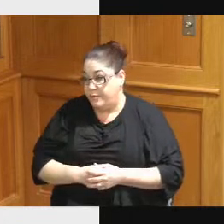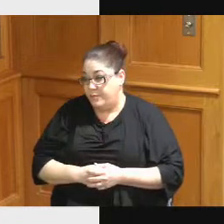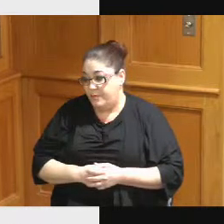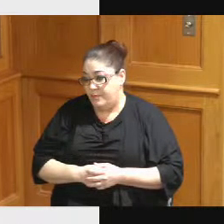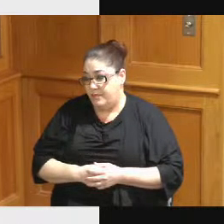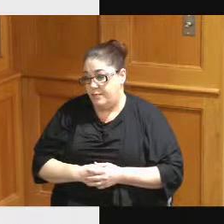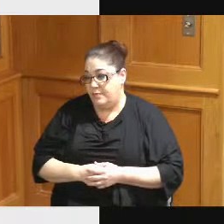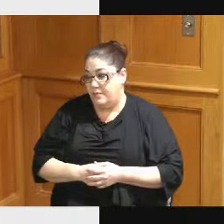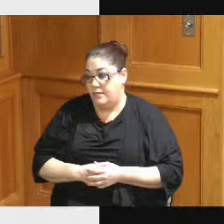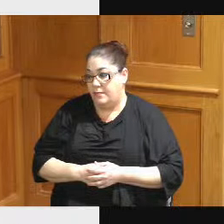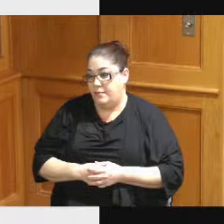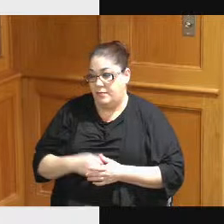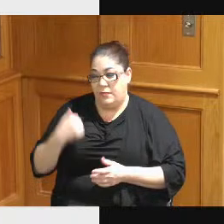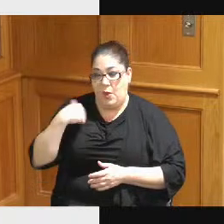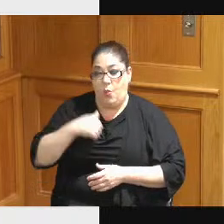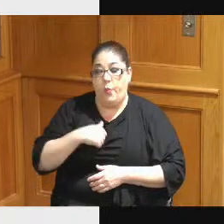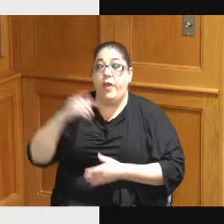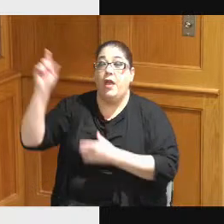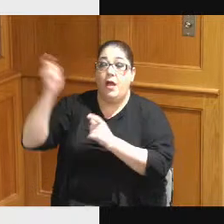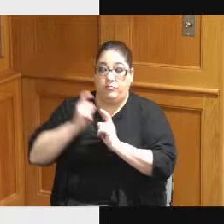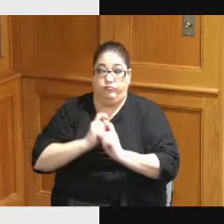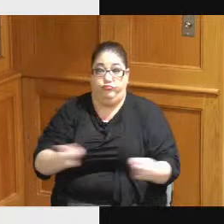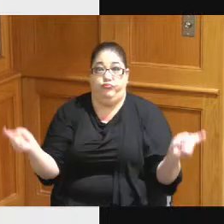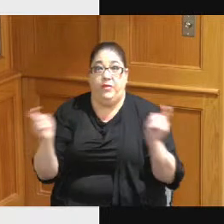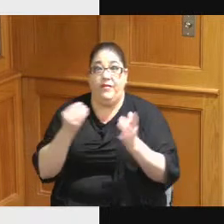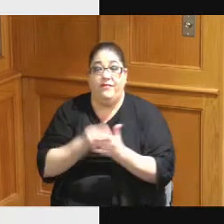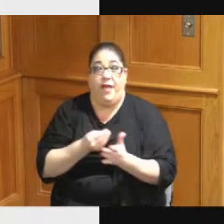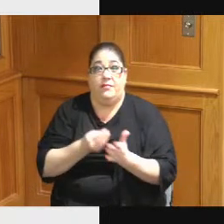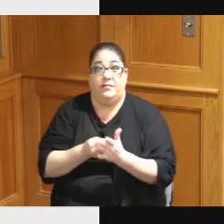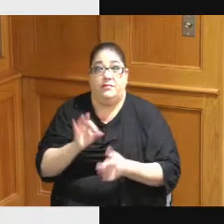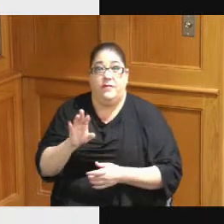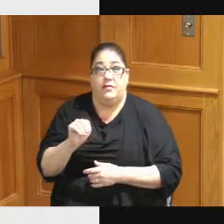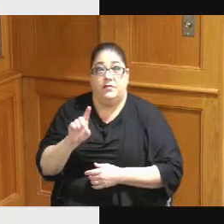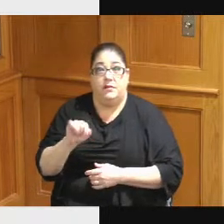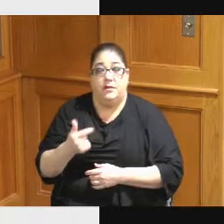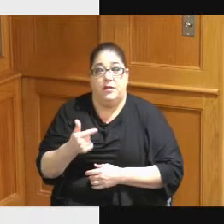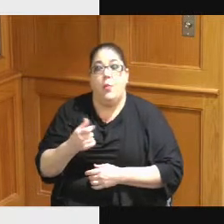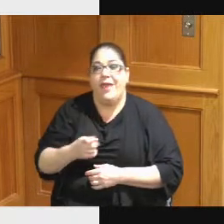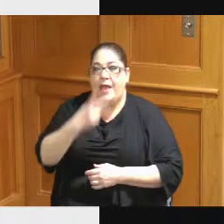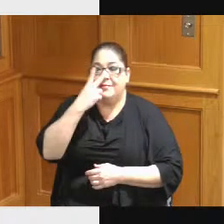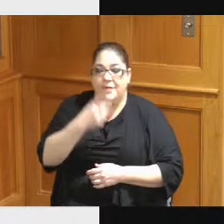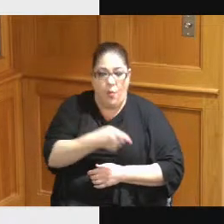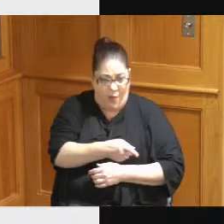do because we Administer the funding we are able to see where there are gaps there is some service